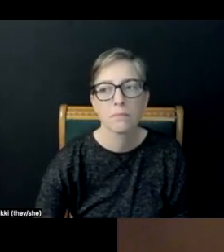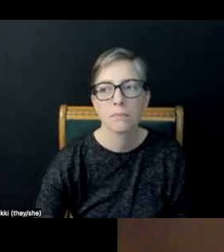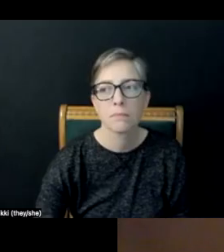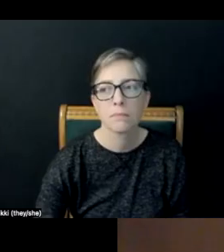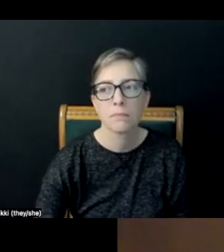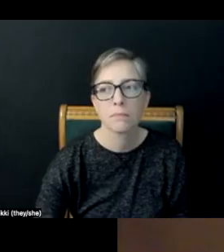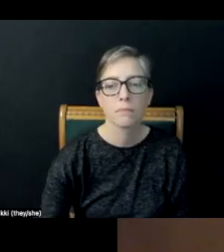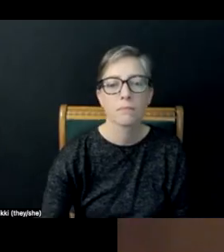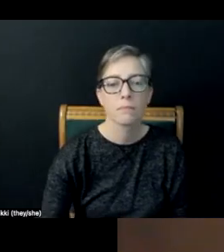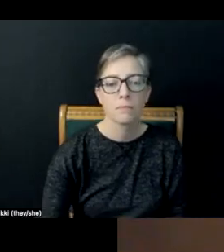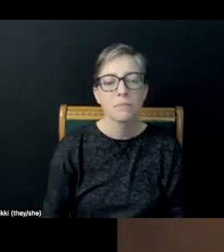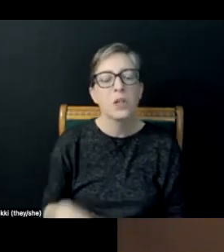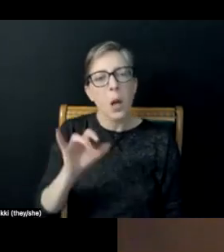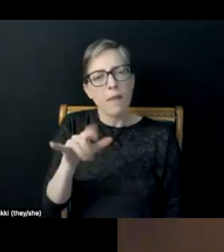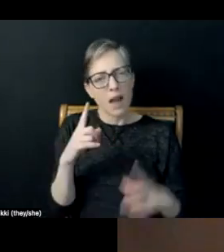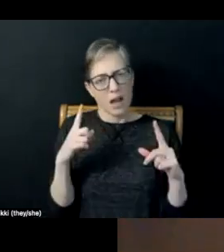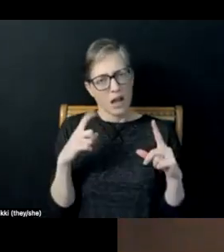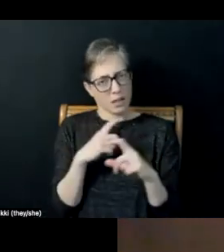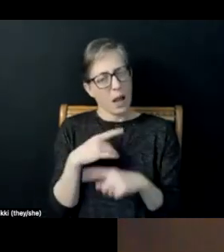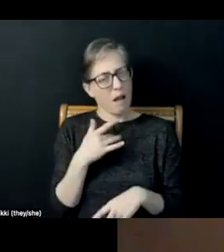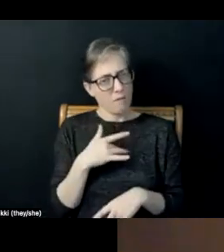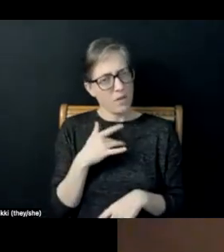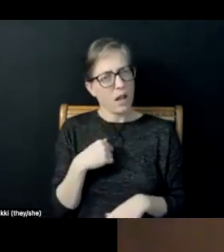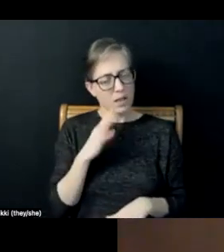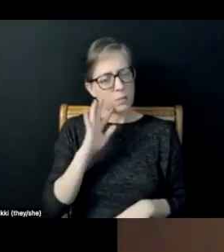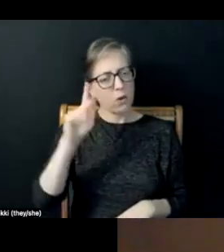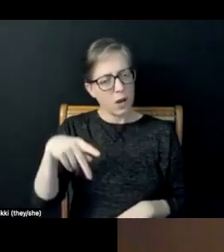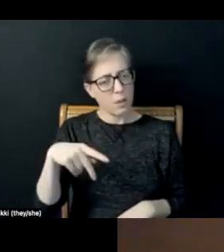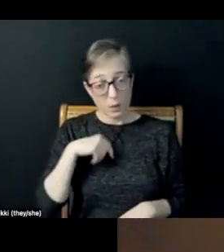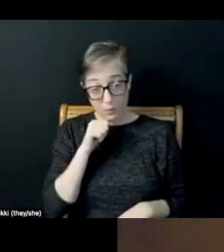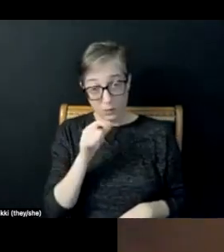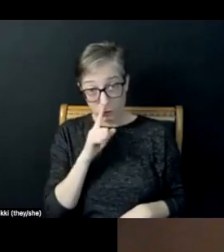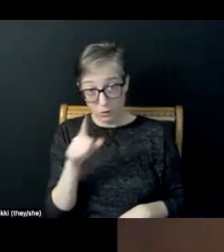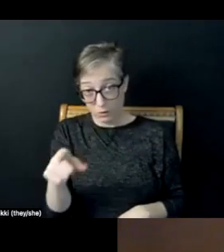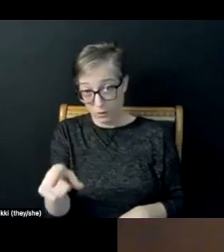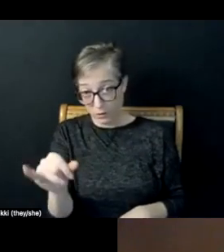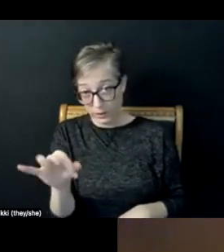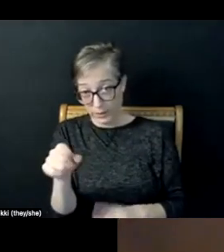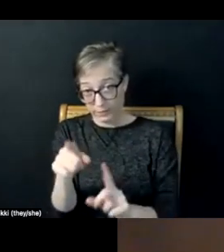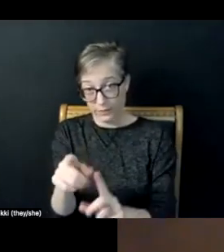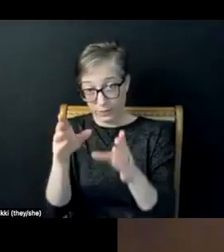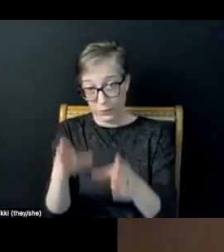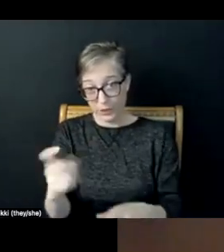I don't know if the question asker has had experience with NICU hospital environment.